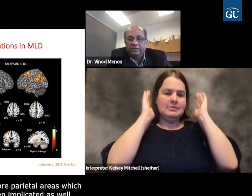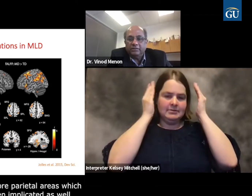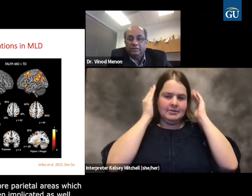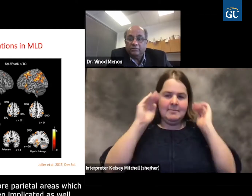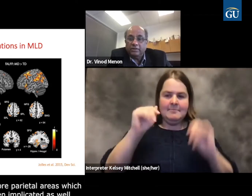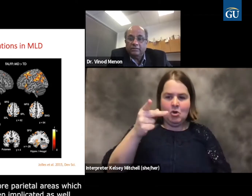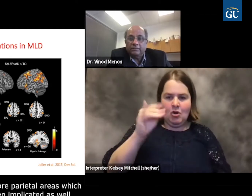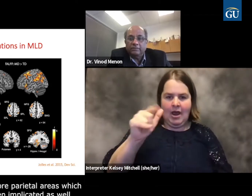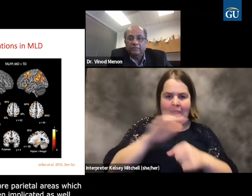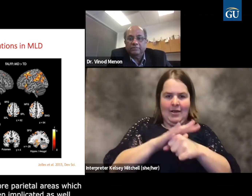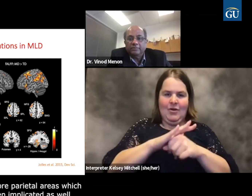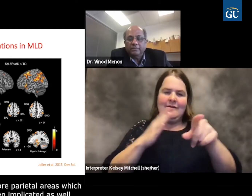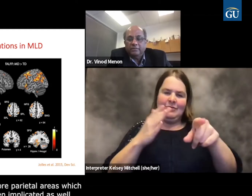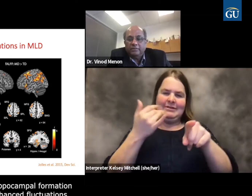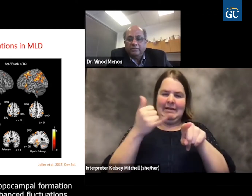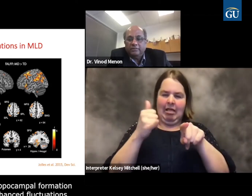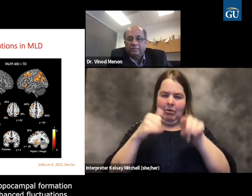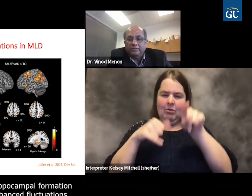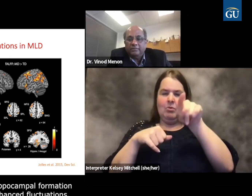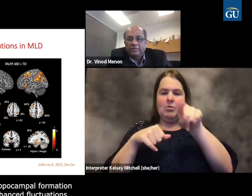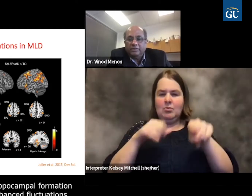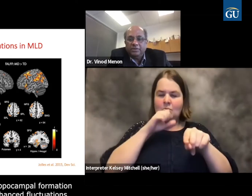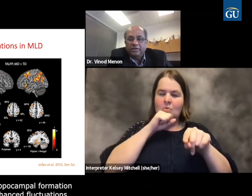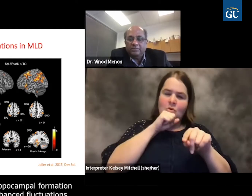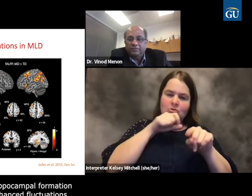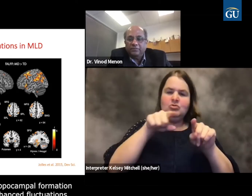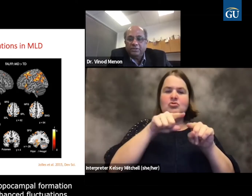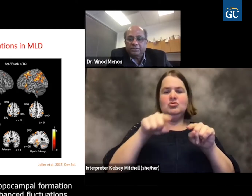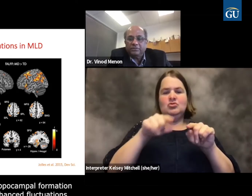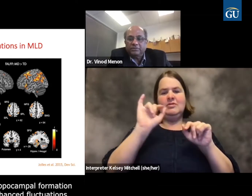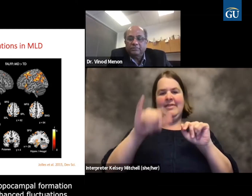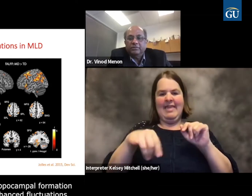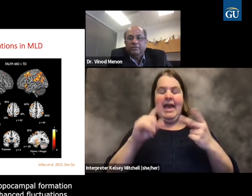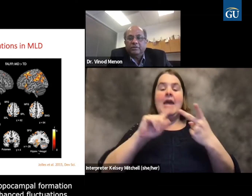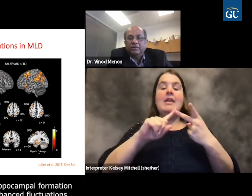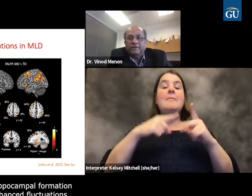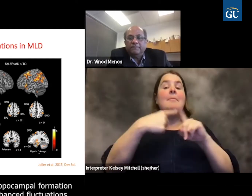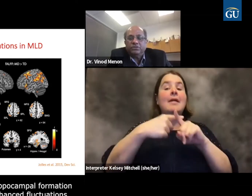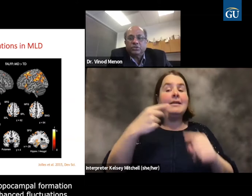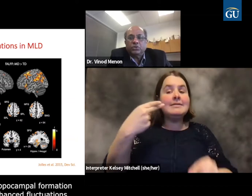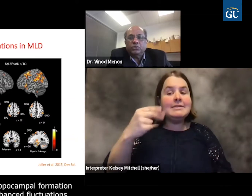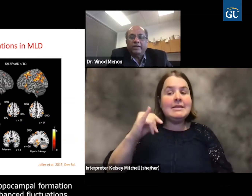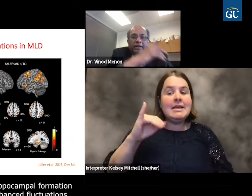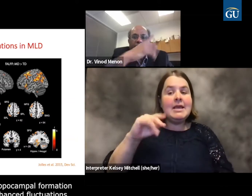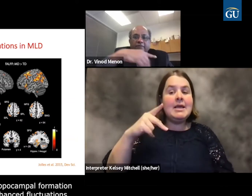been implicated as well as the